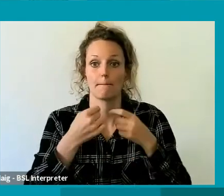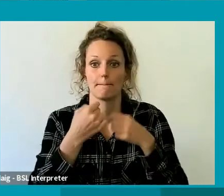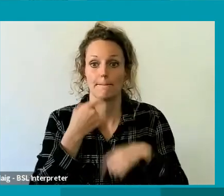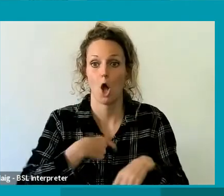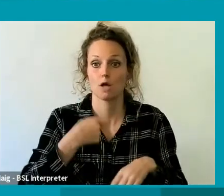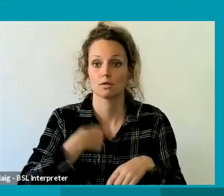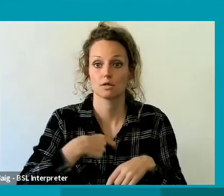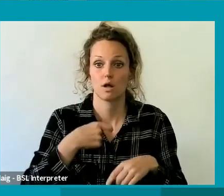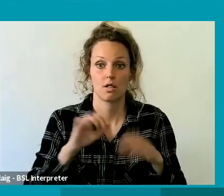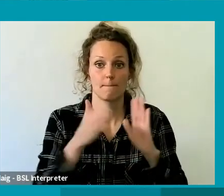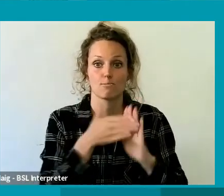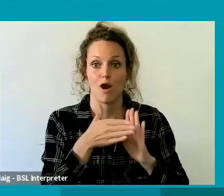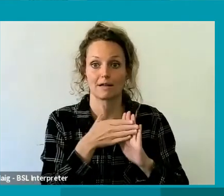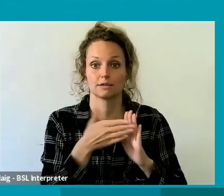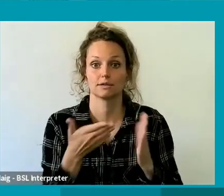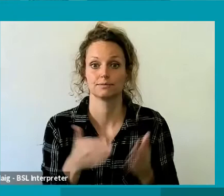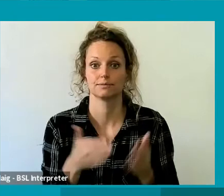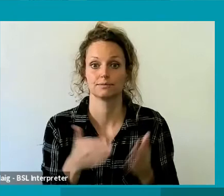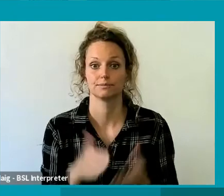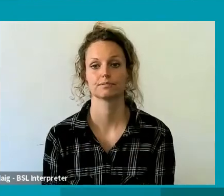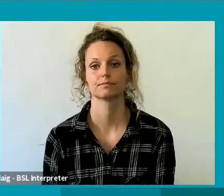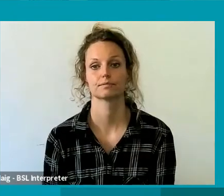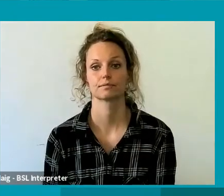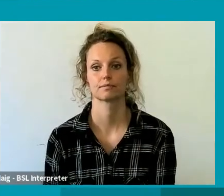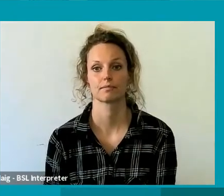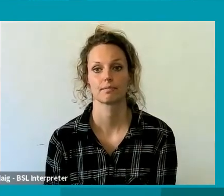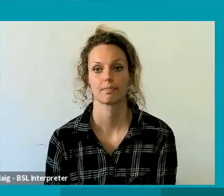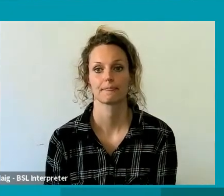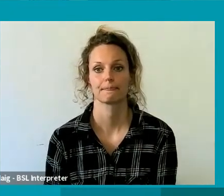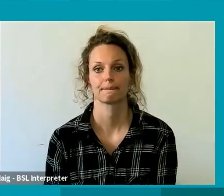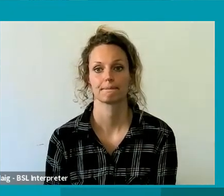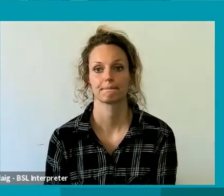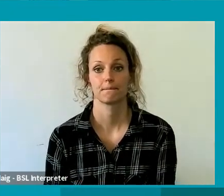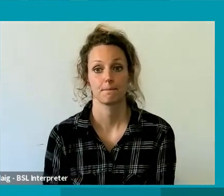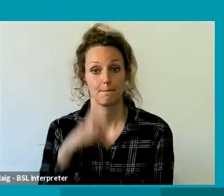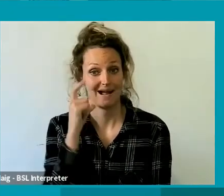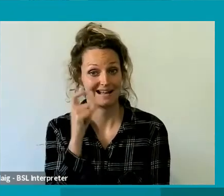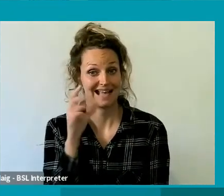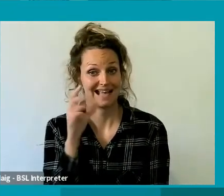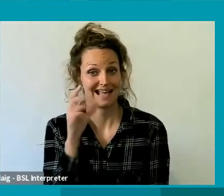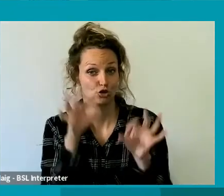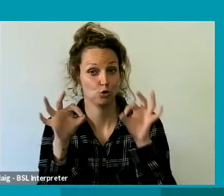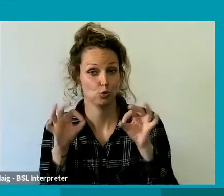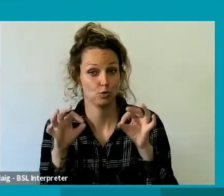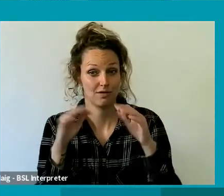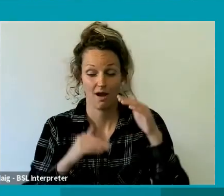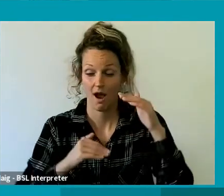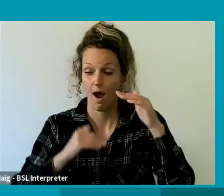personal brand on LinkedIn, but you can choose up to Eighty key skills.